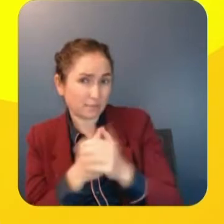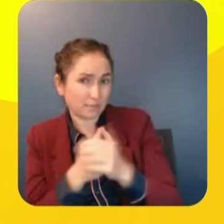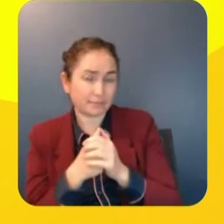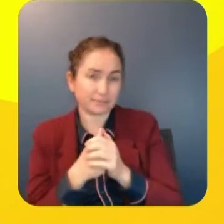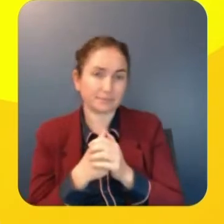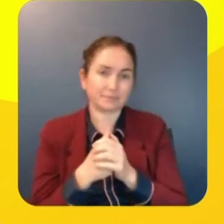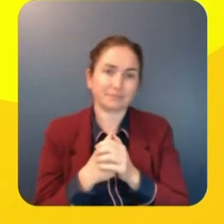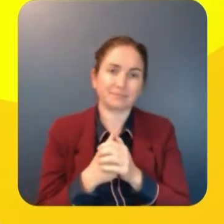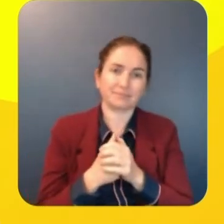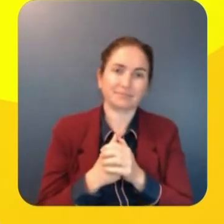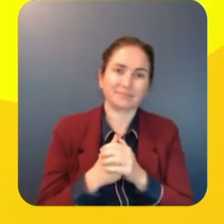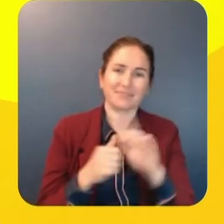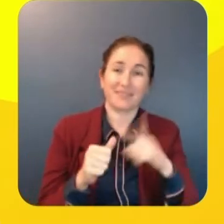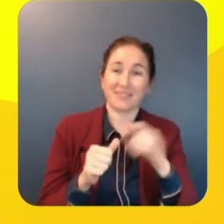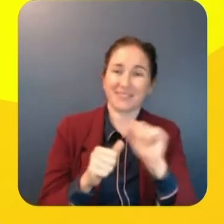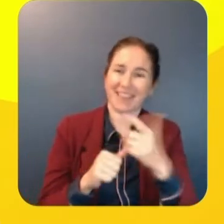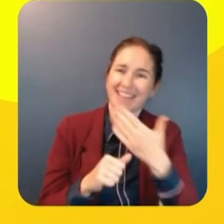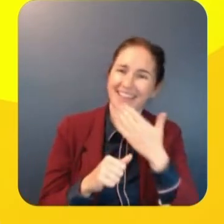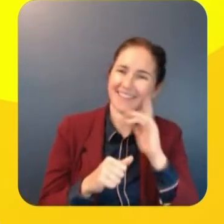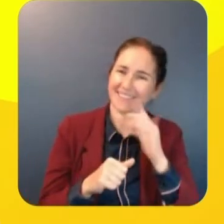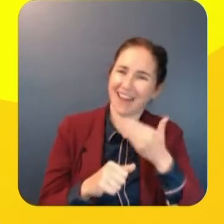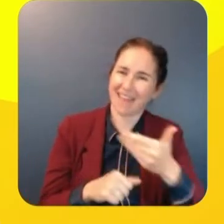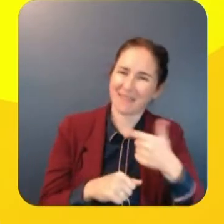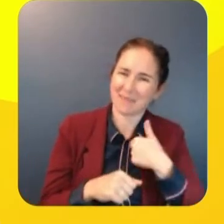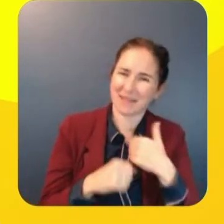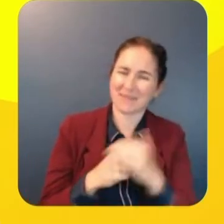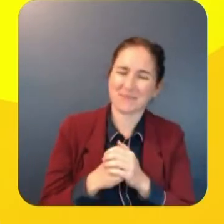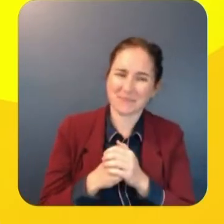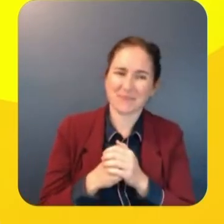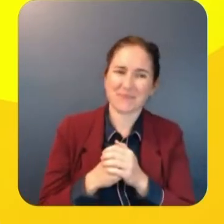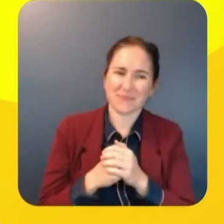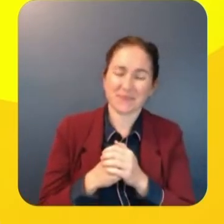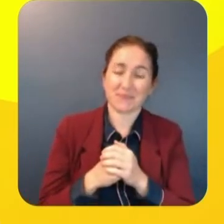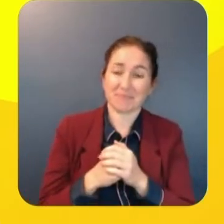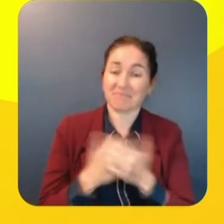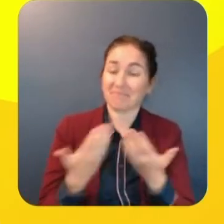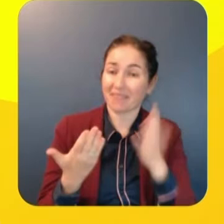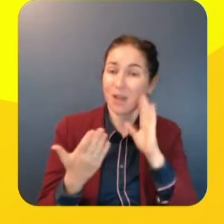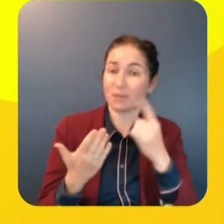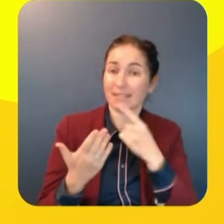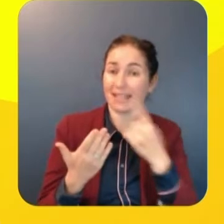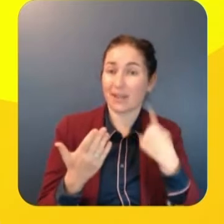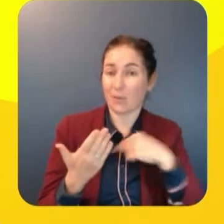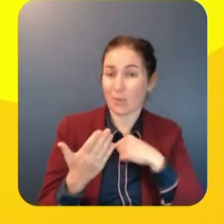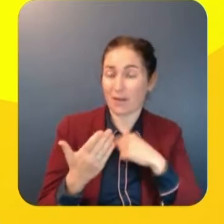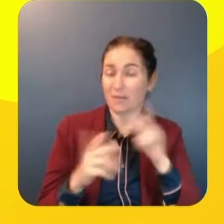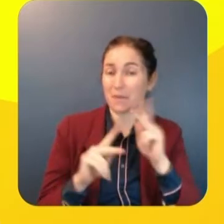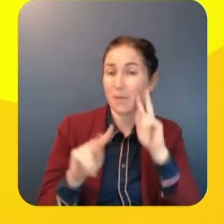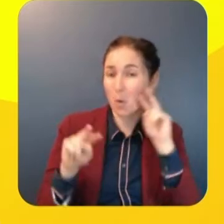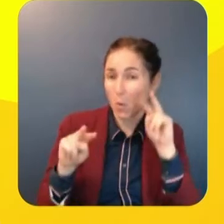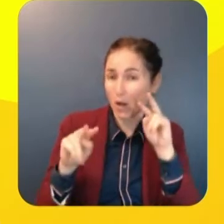First of all, thank you for having me. I would say we were the ones watching what everyone else was doing after the murder.